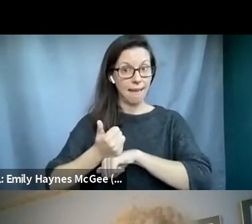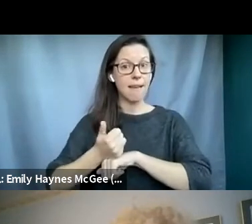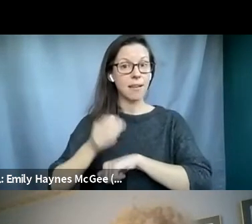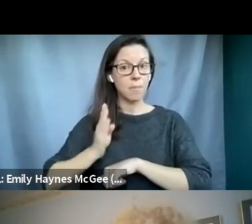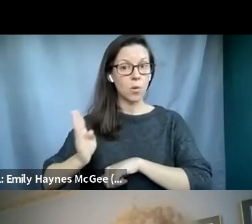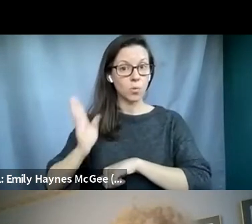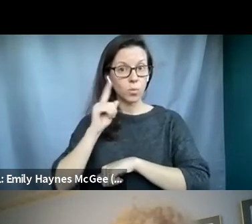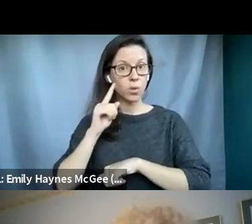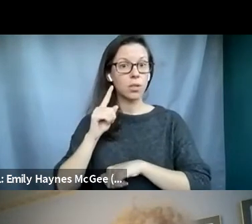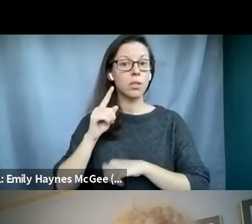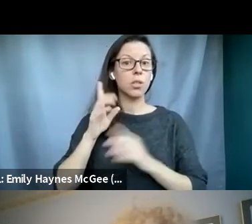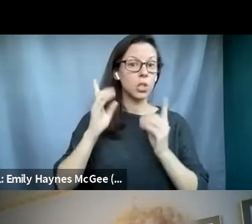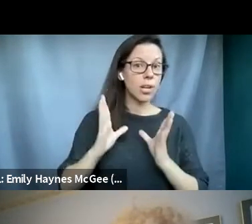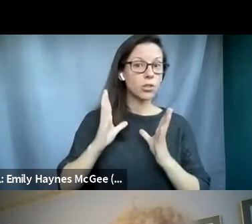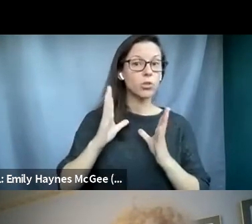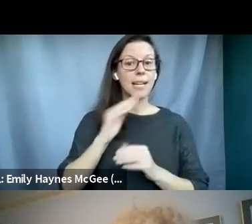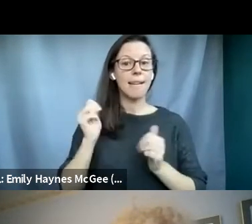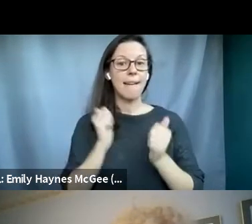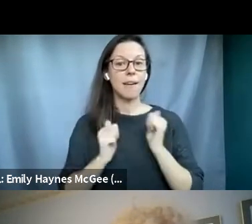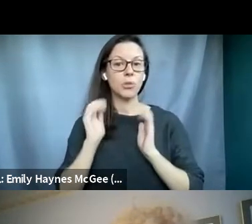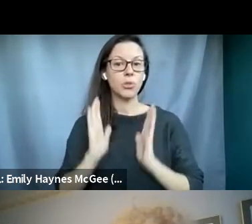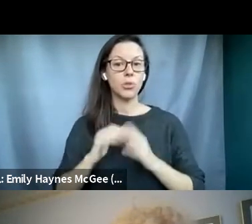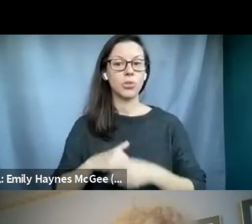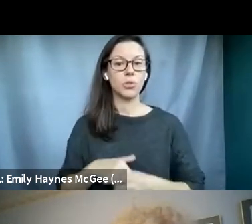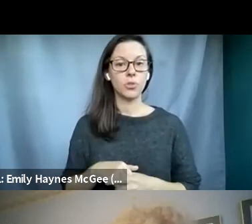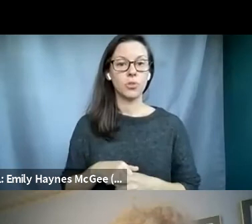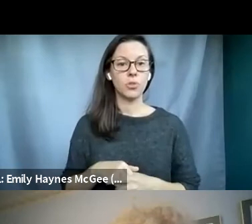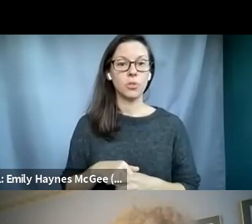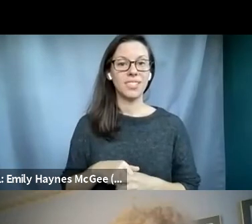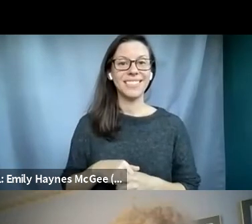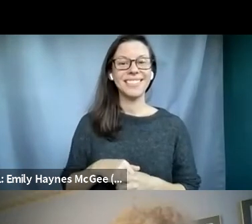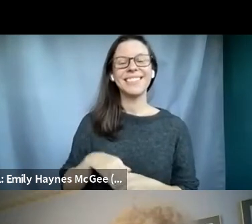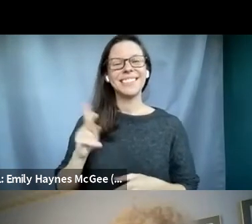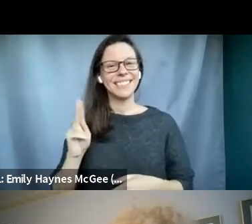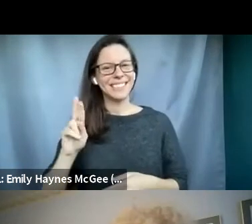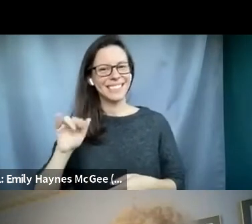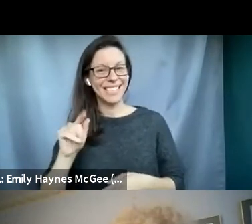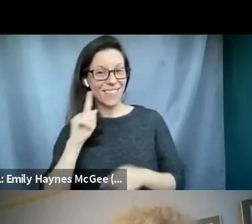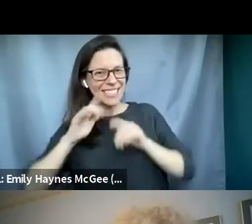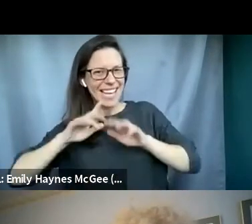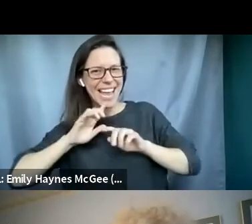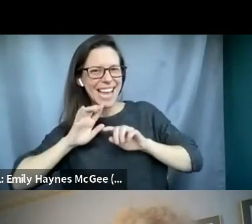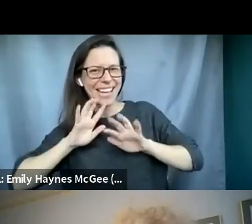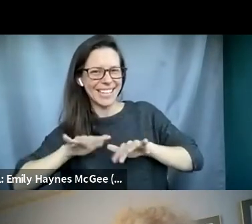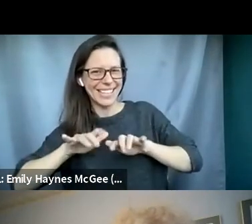Krista, do you want to share your thoughts on that? I was actually answering in the chat. Oh.